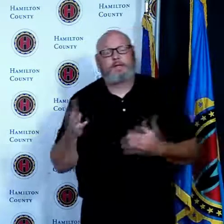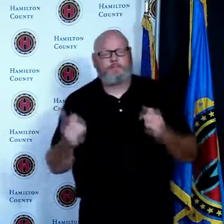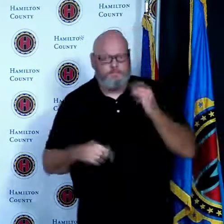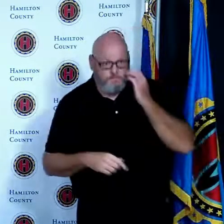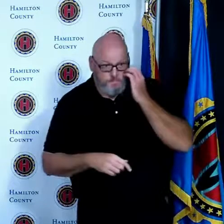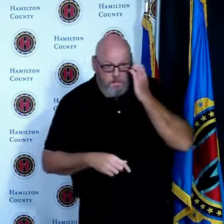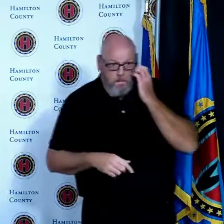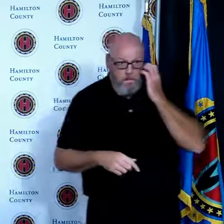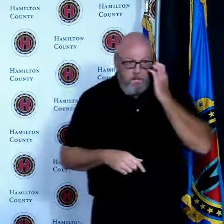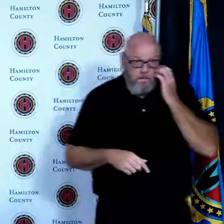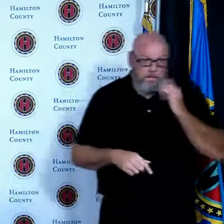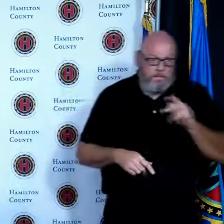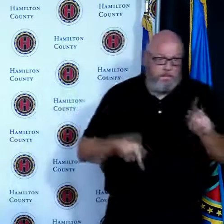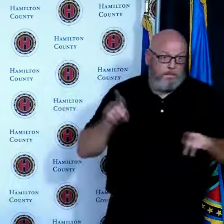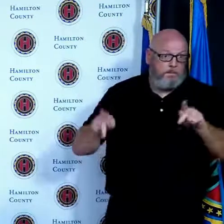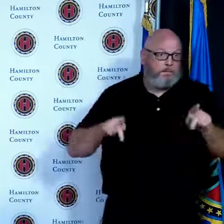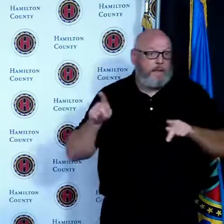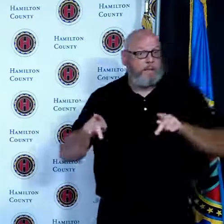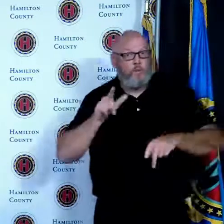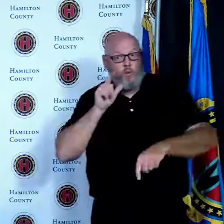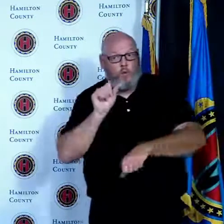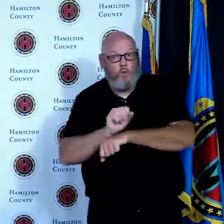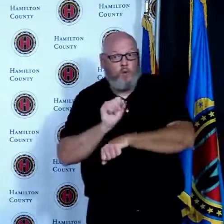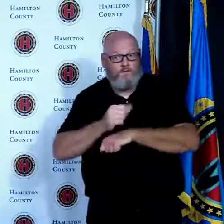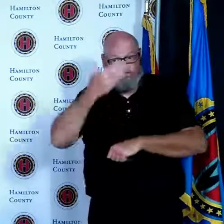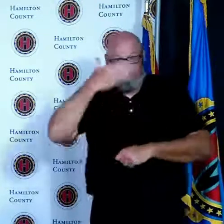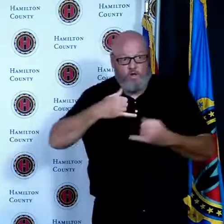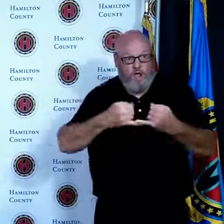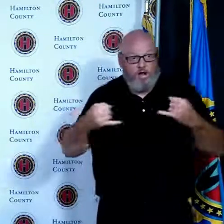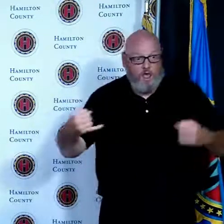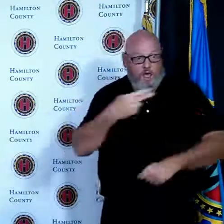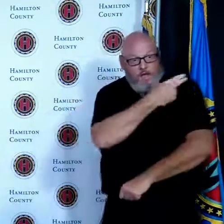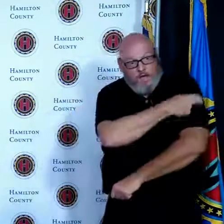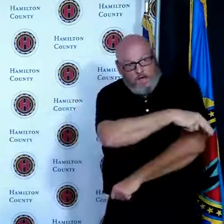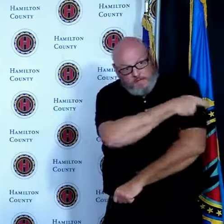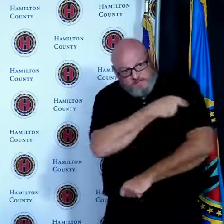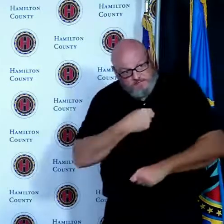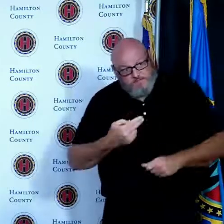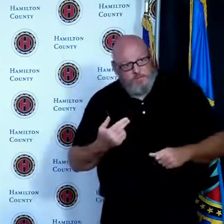are frontline employees but also so like homeless shelters or maybe sober